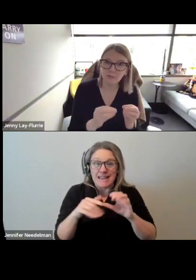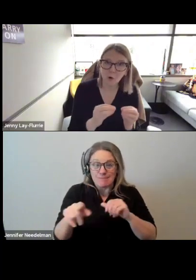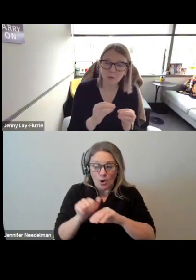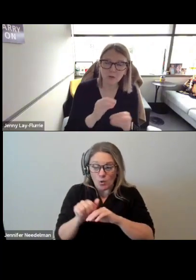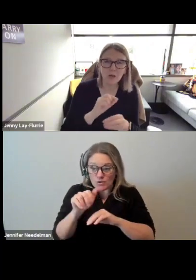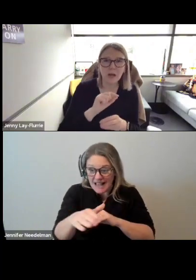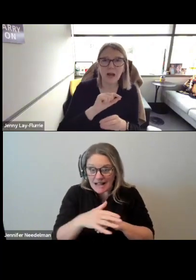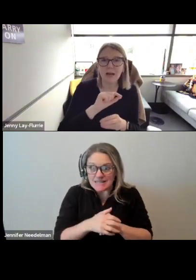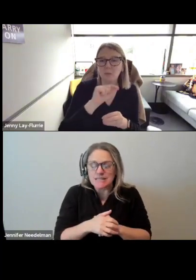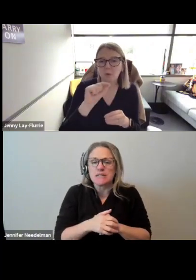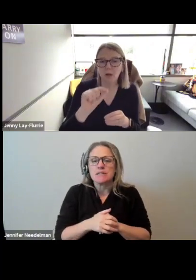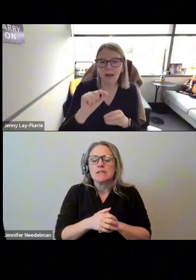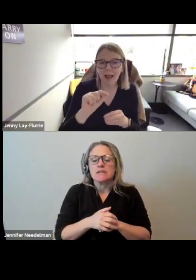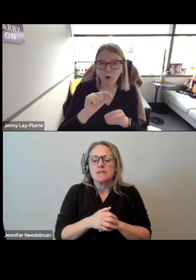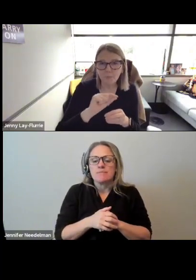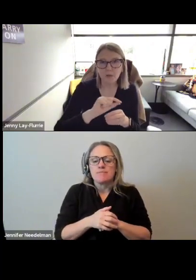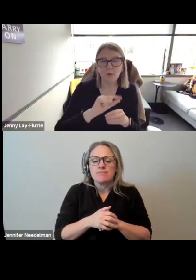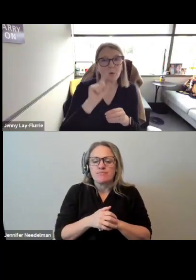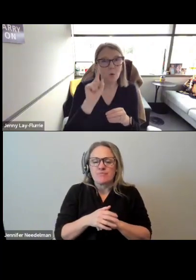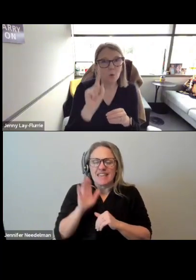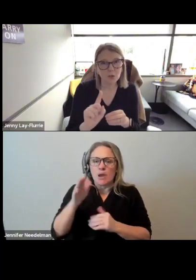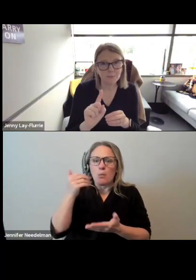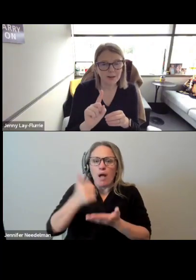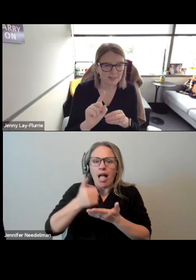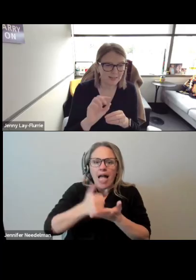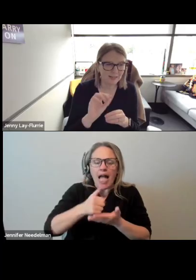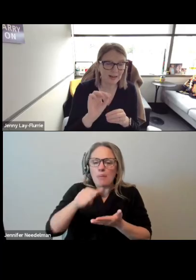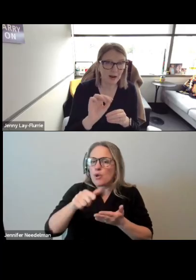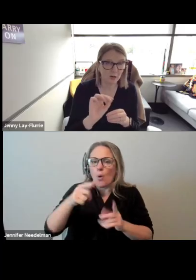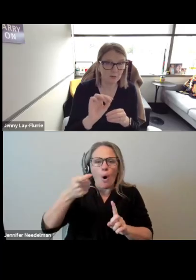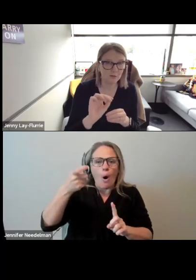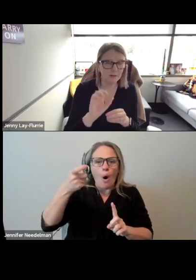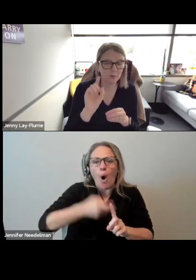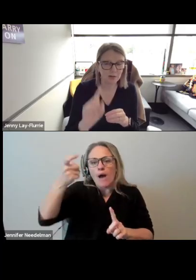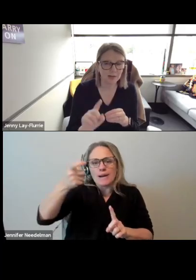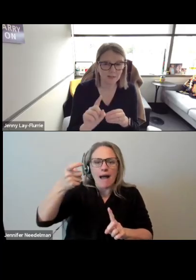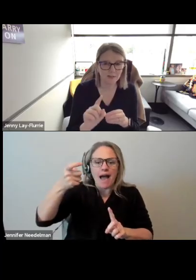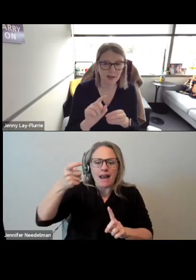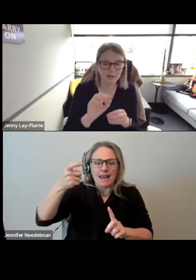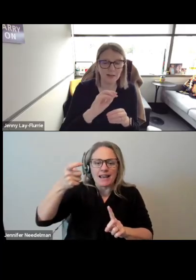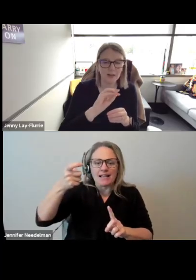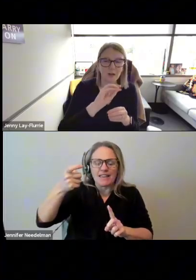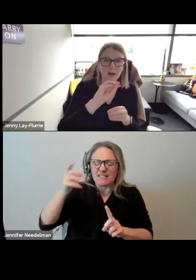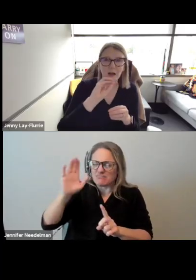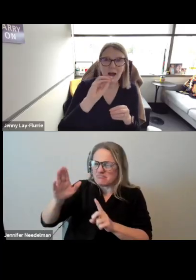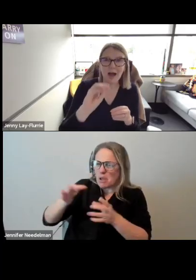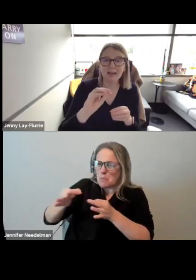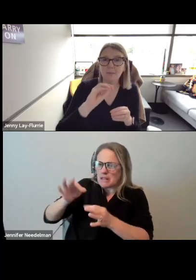by default, and it will help you automatically now. And we'll get into that.